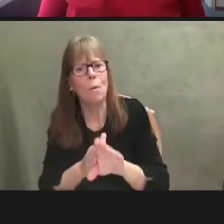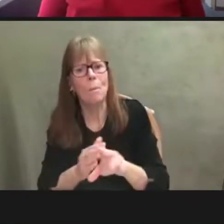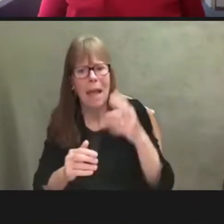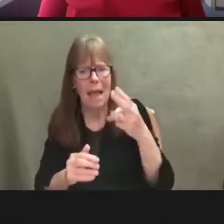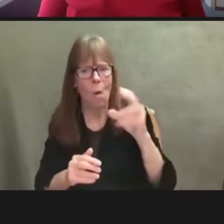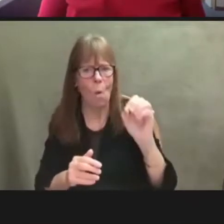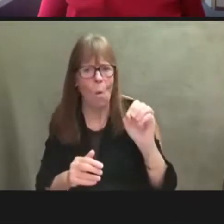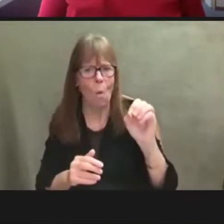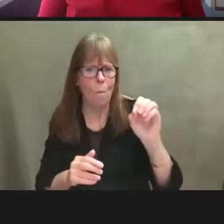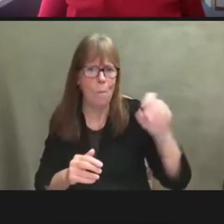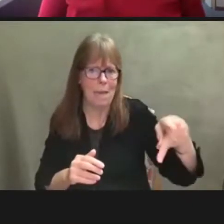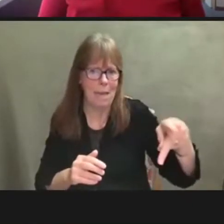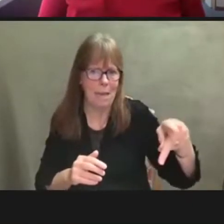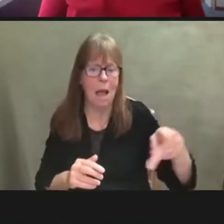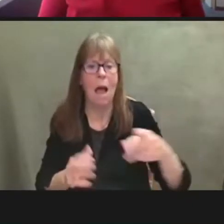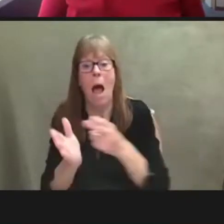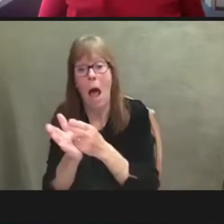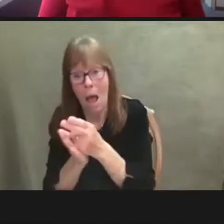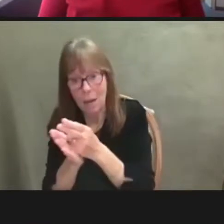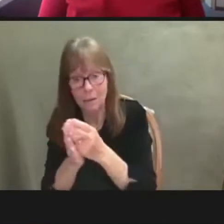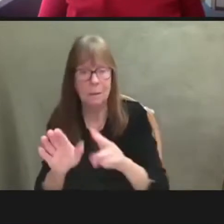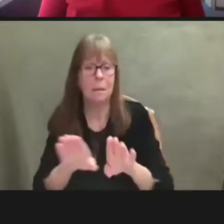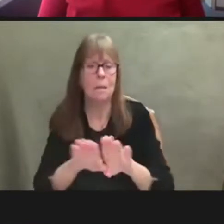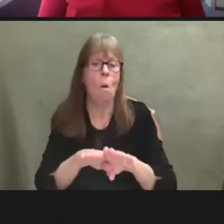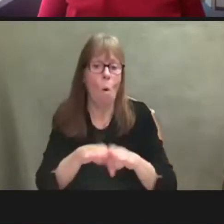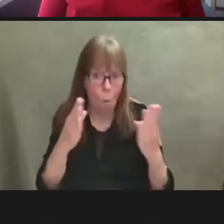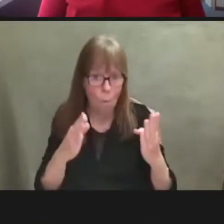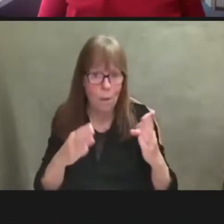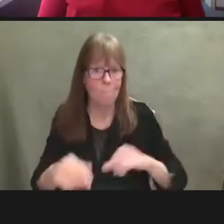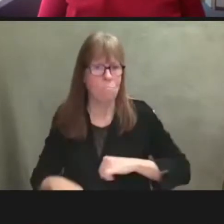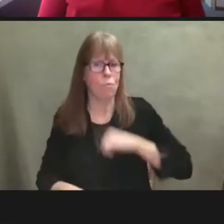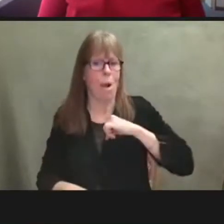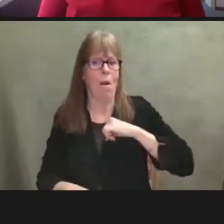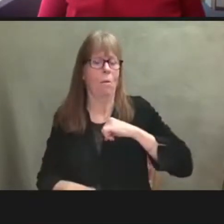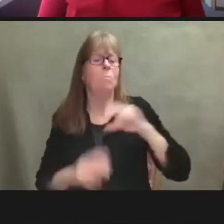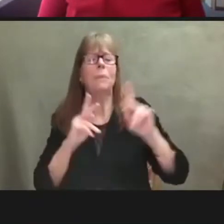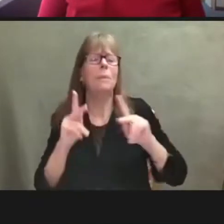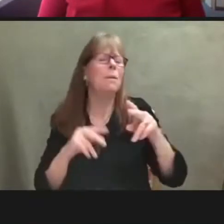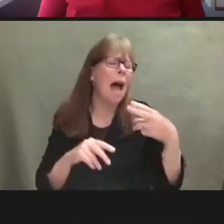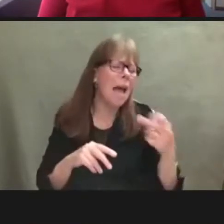And it's a program to do group support for high schoolers or college age students in